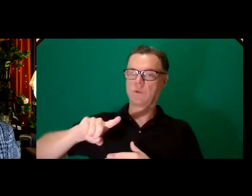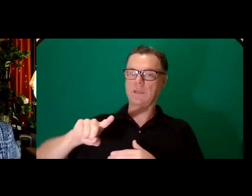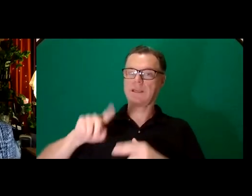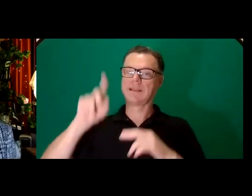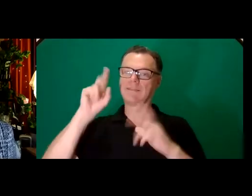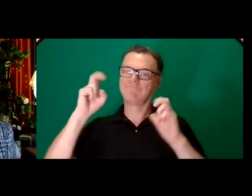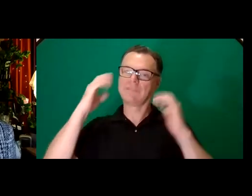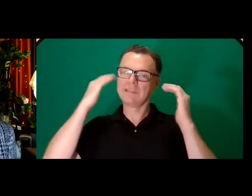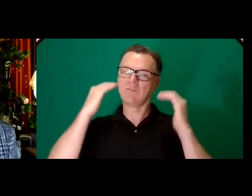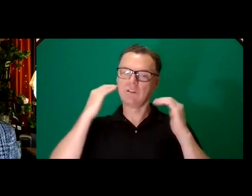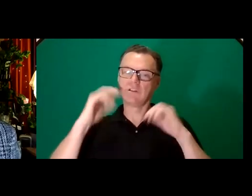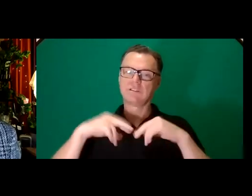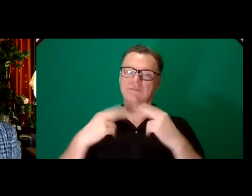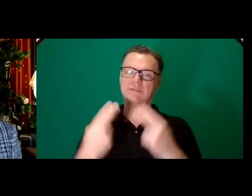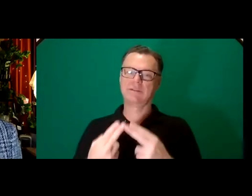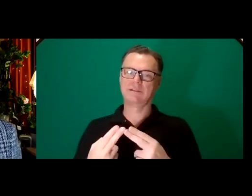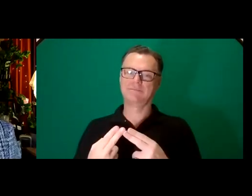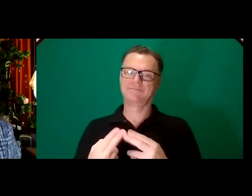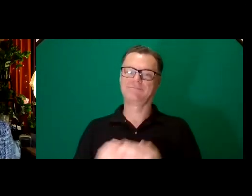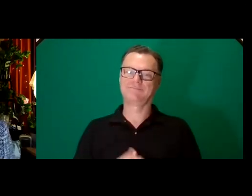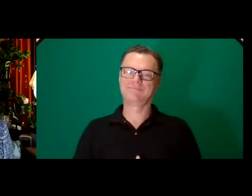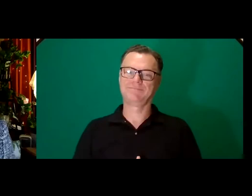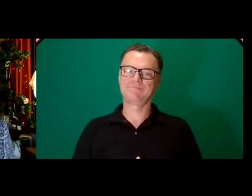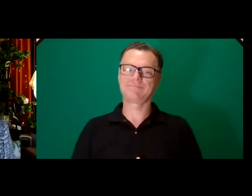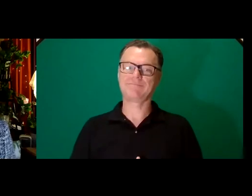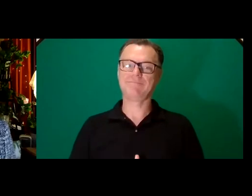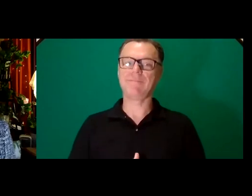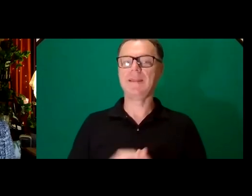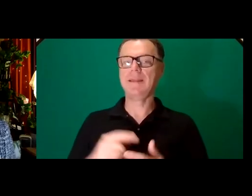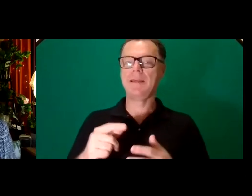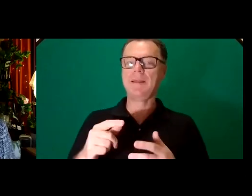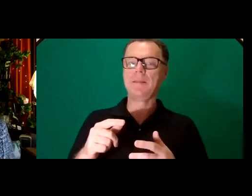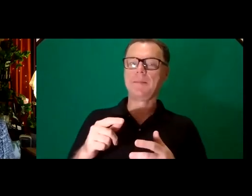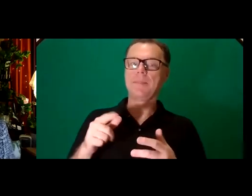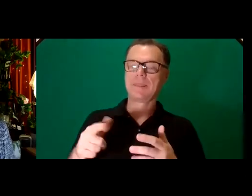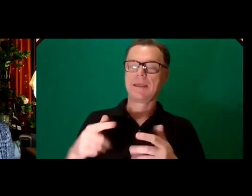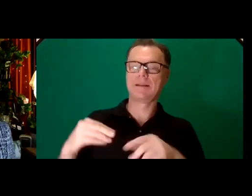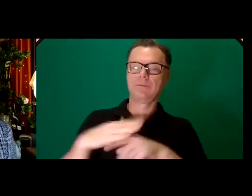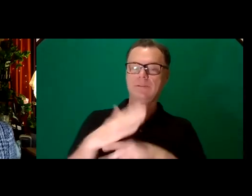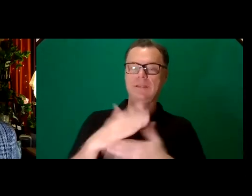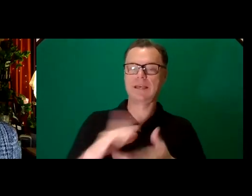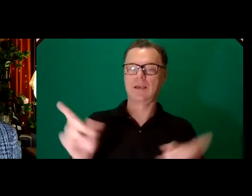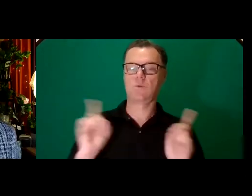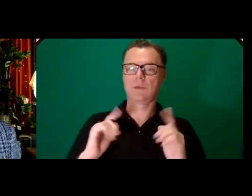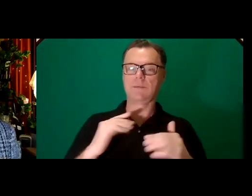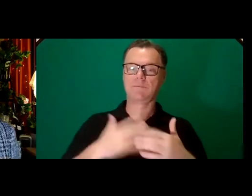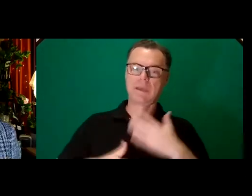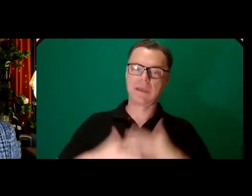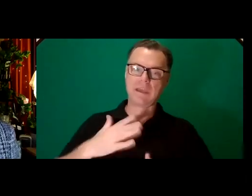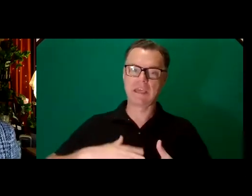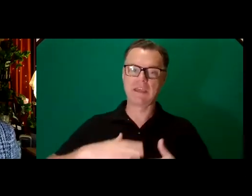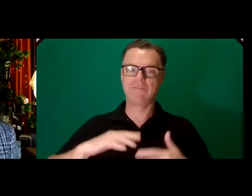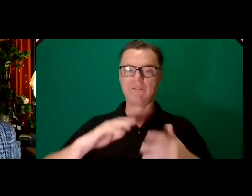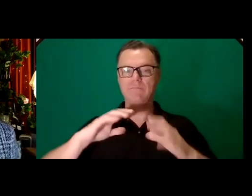which explains a lot of the way we behave and miscommunicate. In fact, my